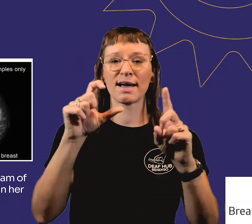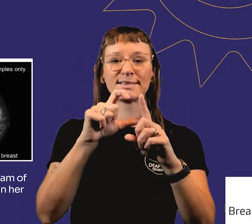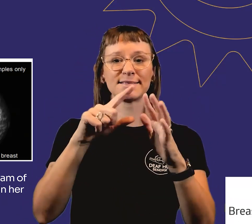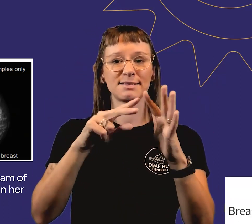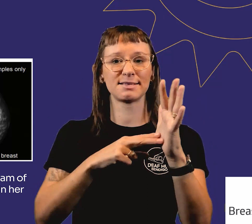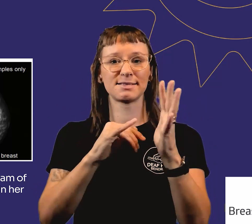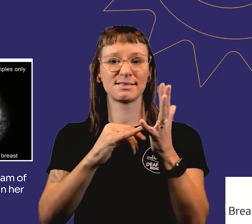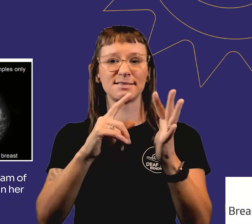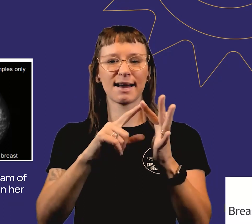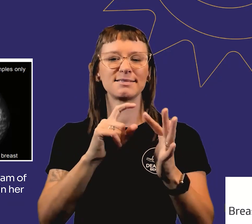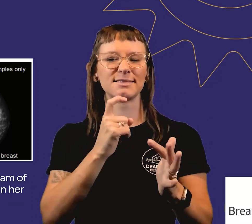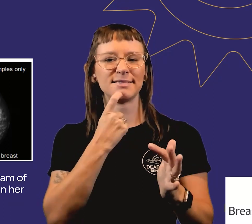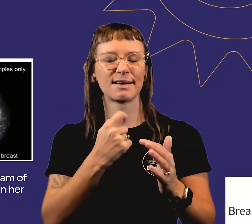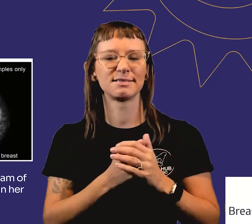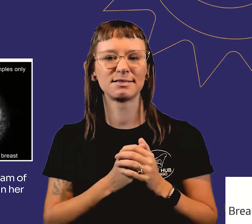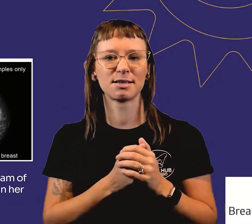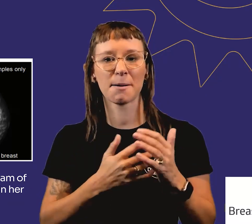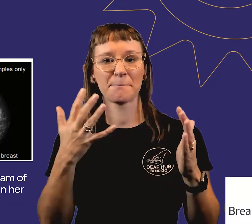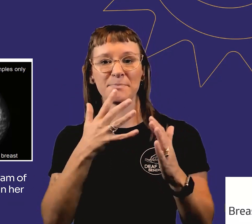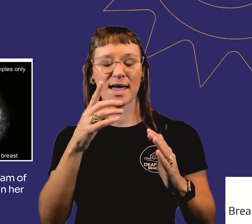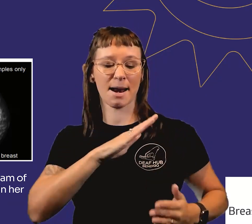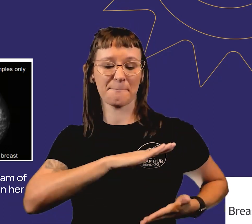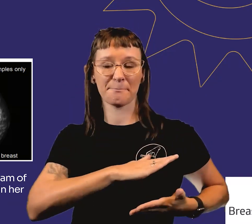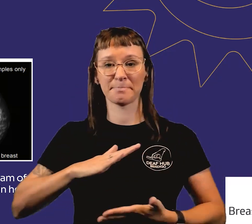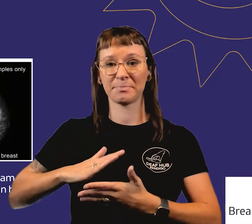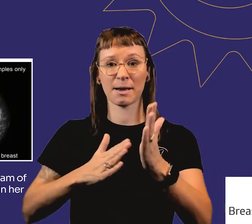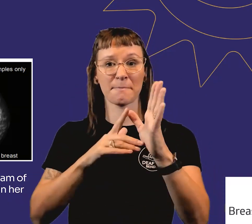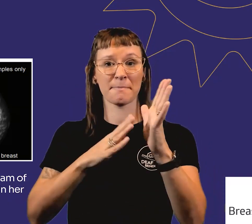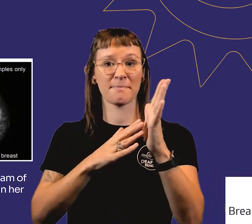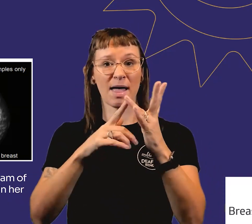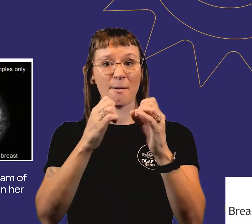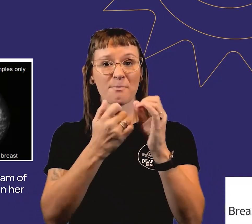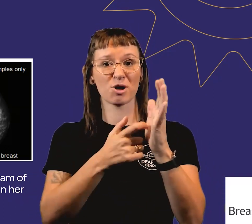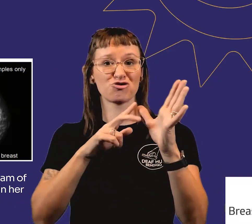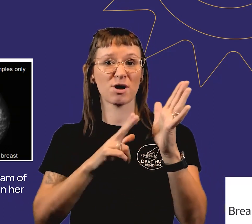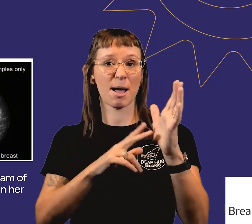Younger women's breasts are very dense and appear like white cotton wool on a mammogram. This makes